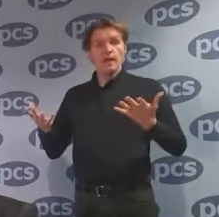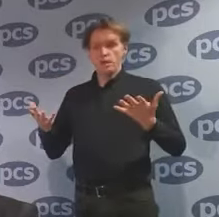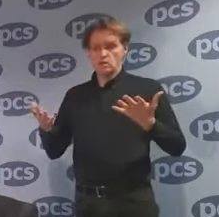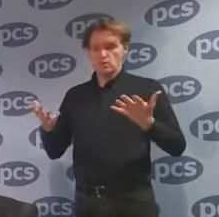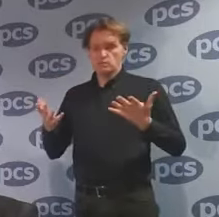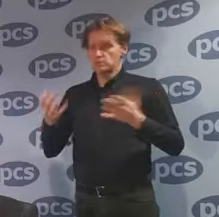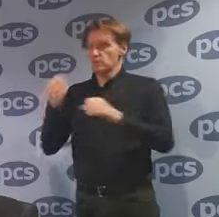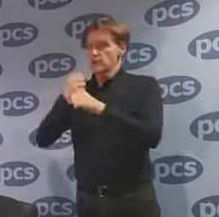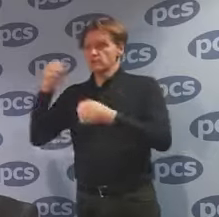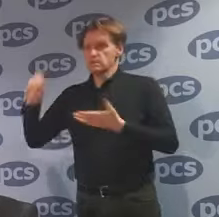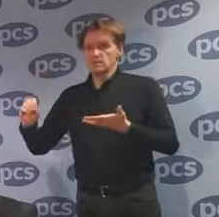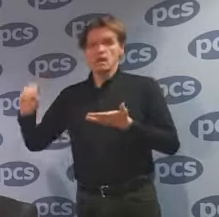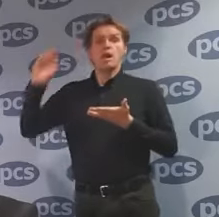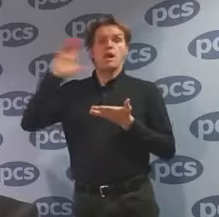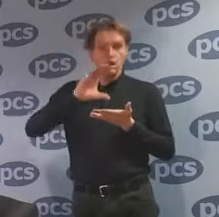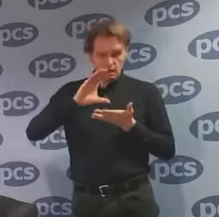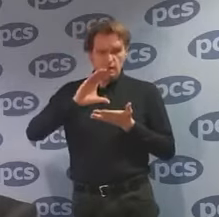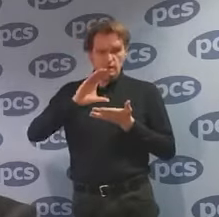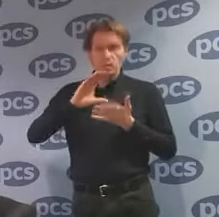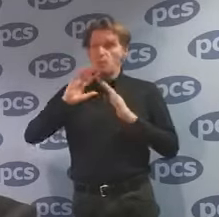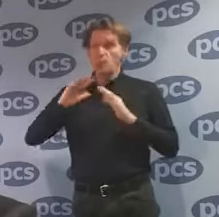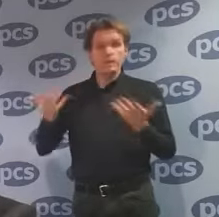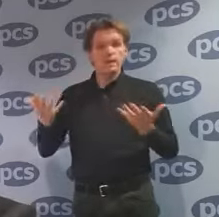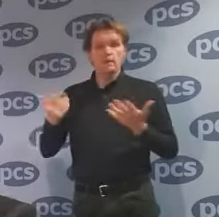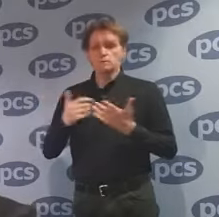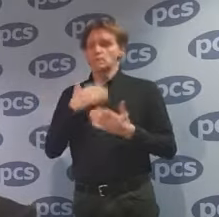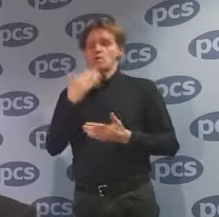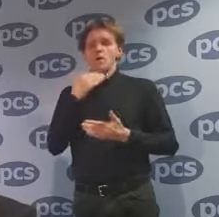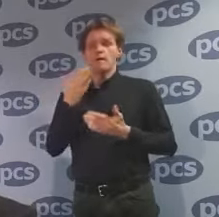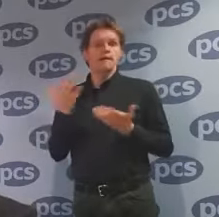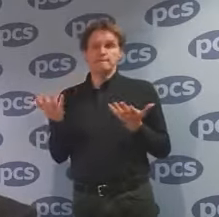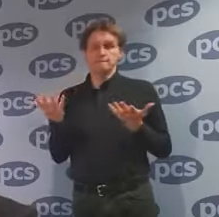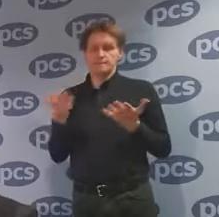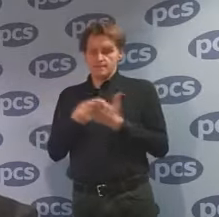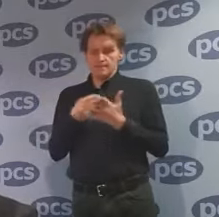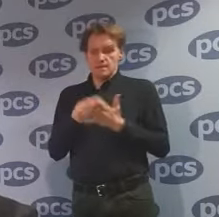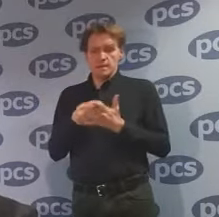would be further cuts and there will not be adequate pay raises. Okay thanks Mark so